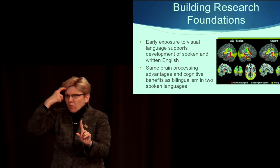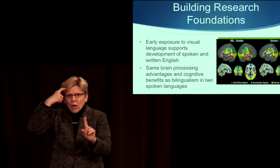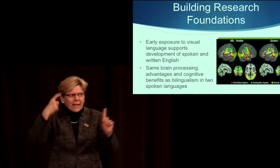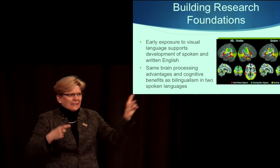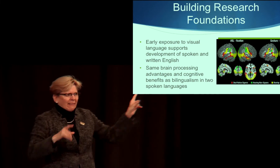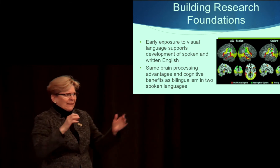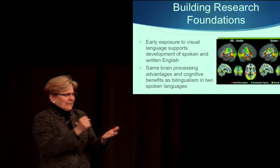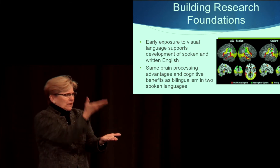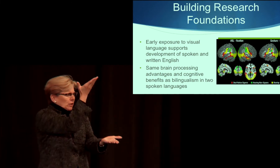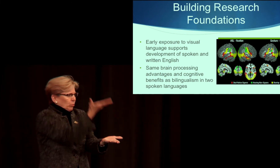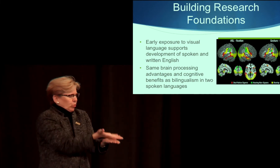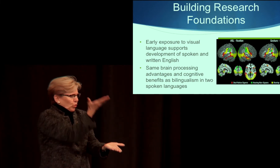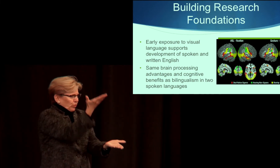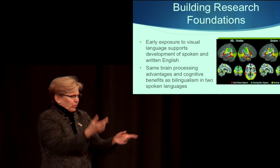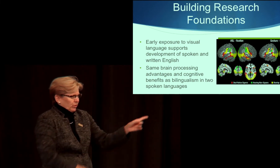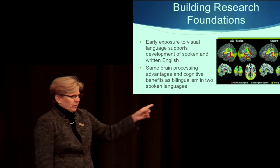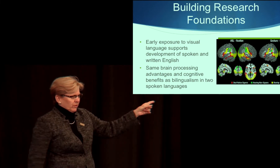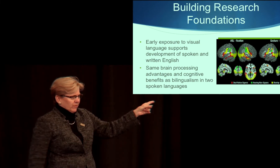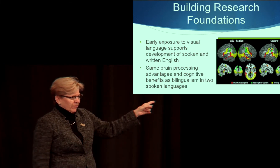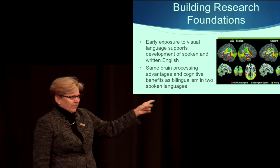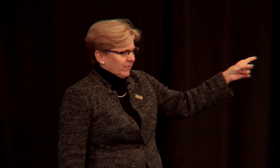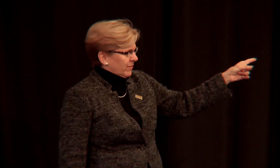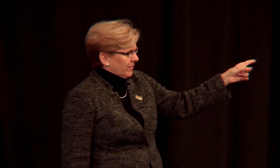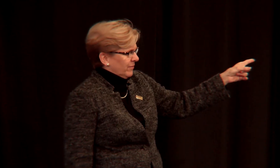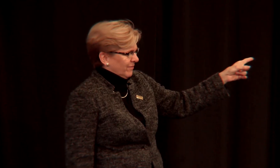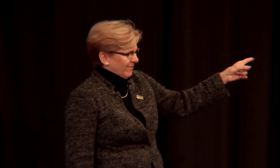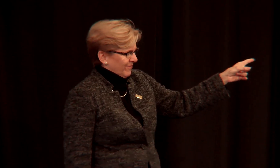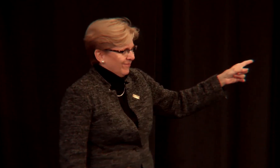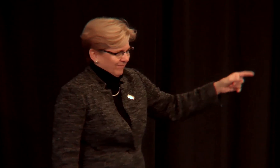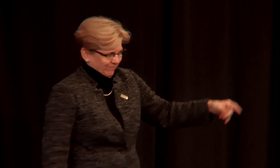This is an active thriving brain. This is our proof.